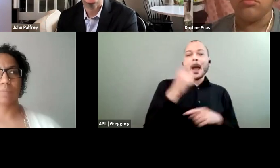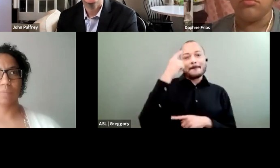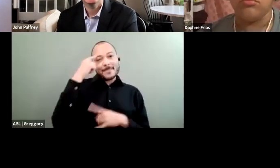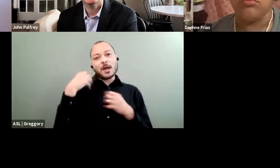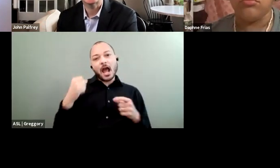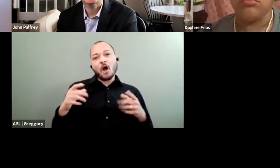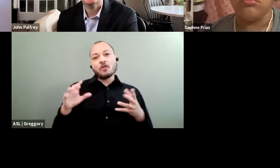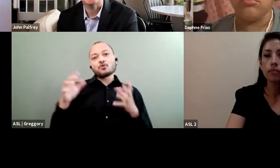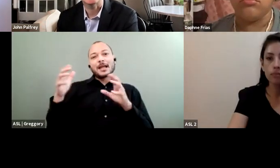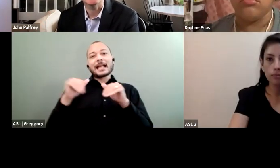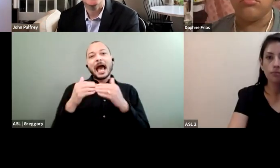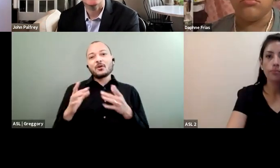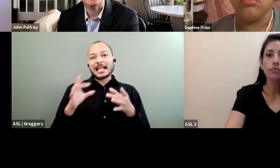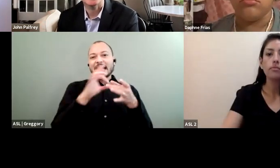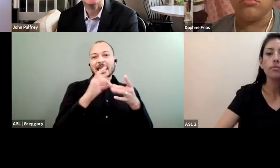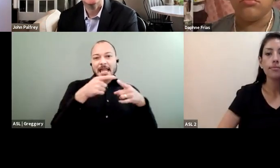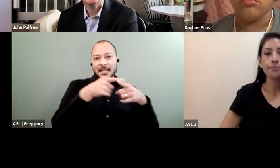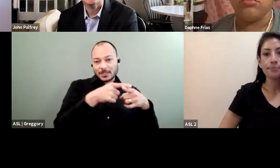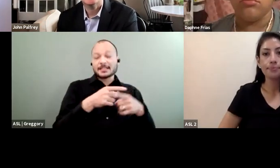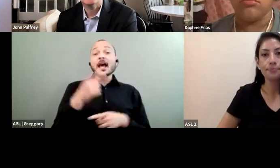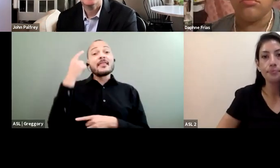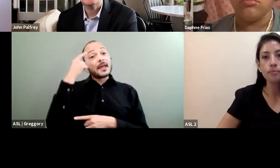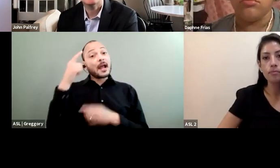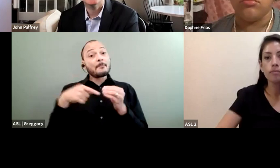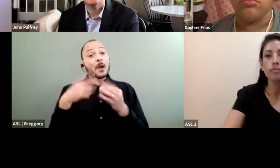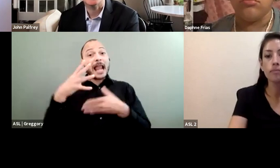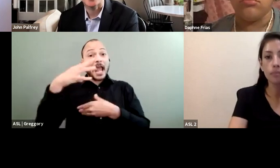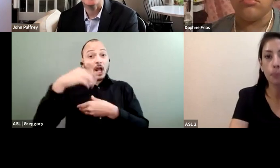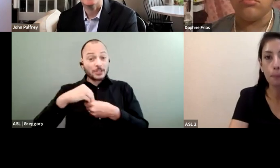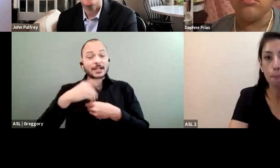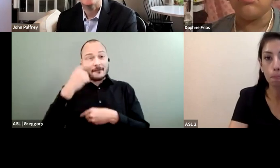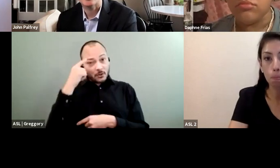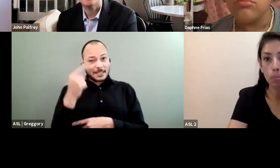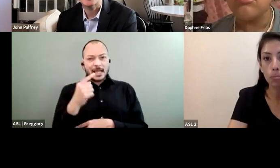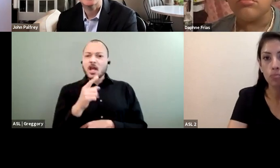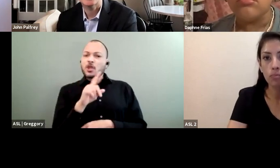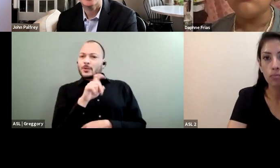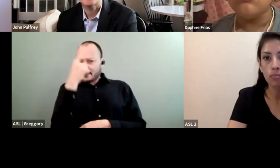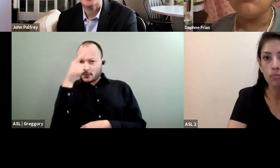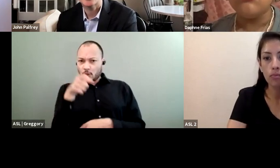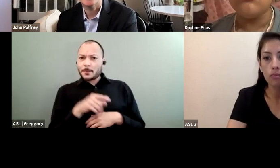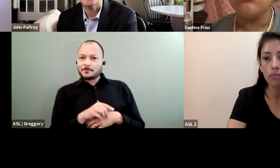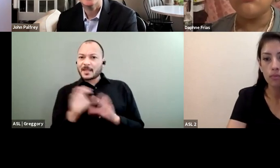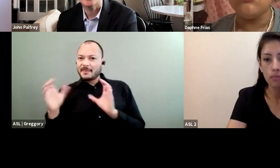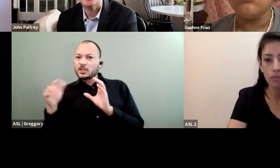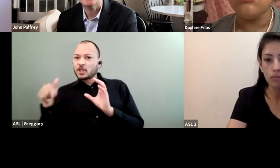But just sticking with inclusion for a second, Daphne, there's a question for you in the chat, which is from Sam Kelly,